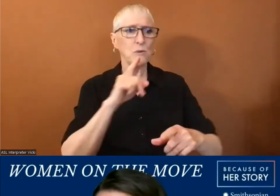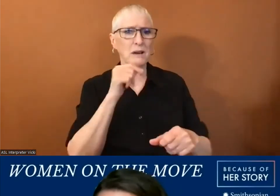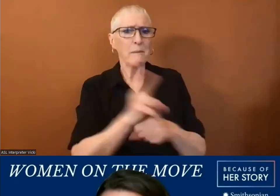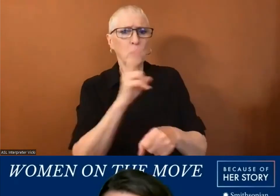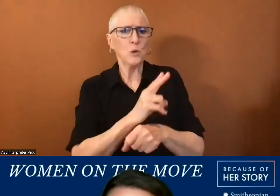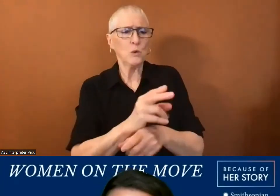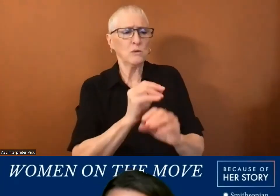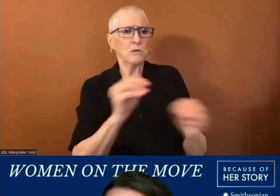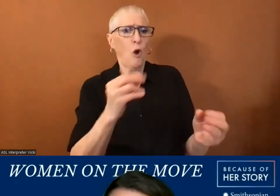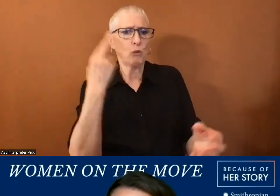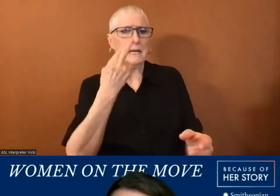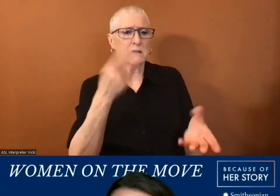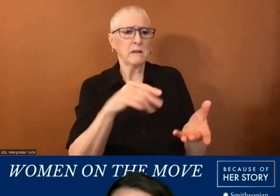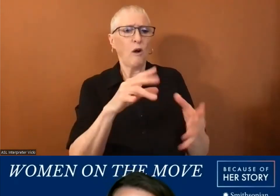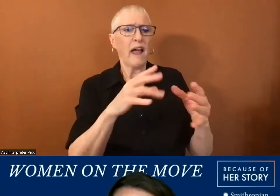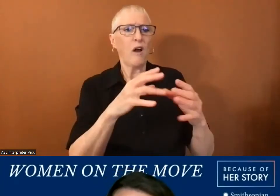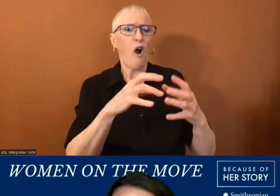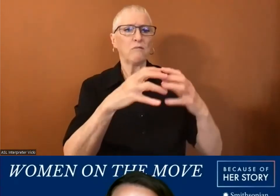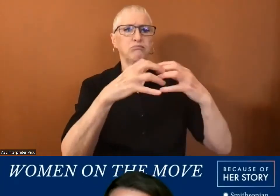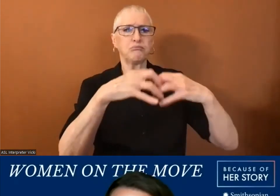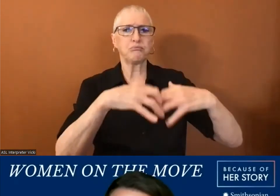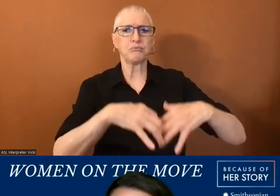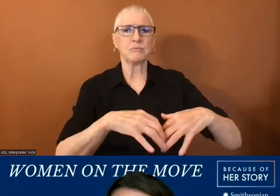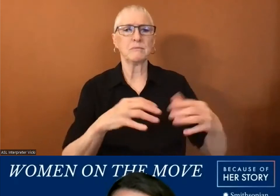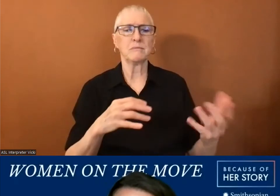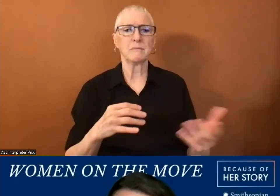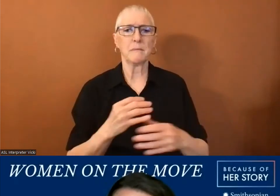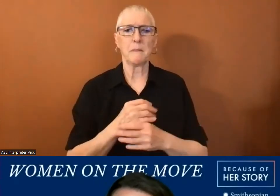you know, kind of decaying at this point but at one time they did have a purpose.